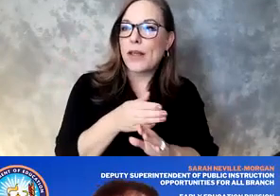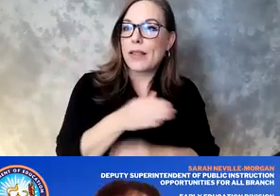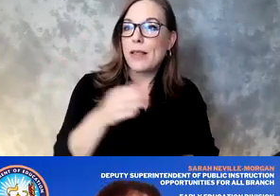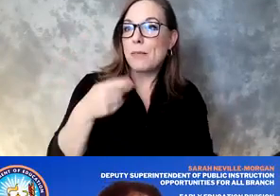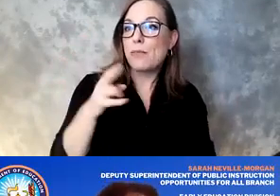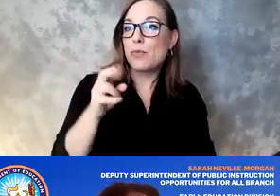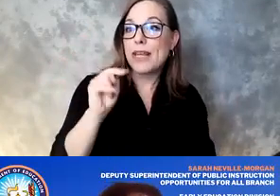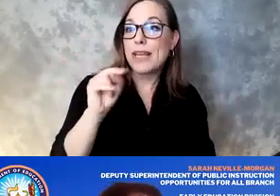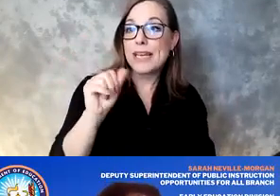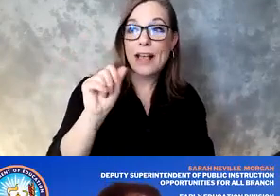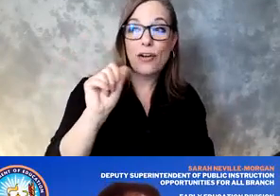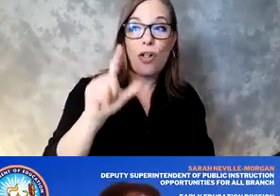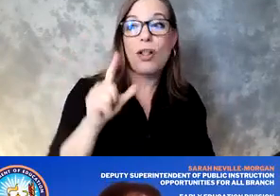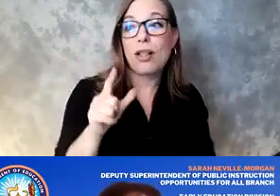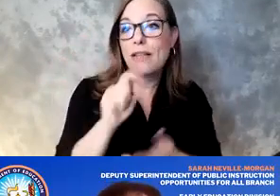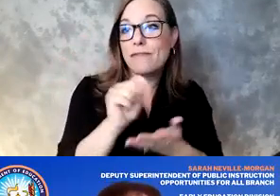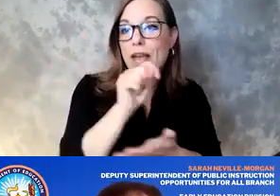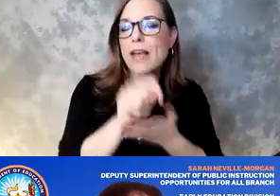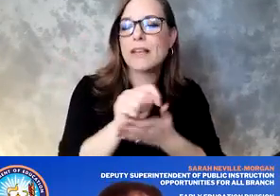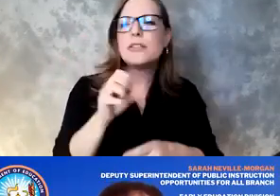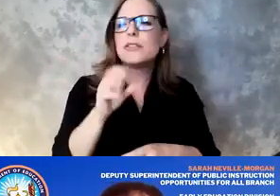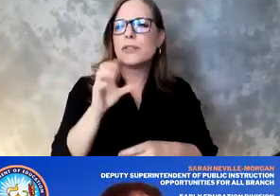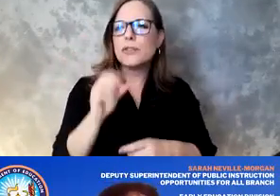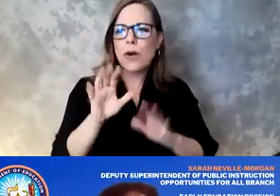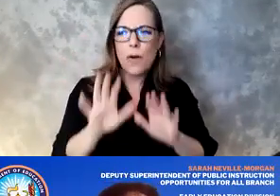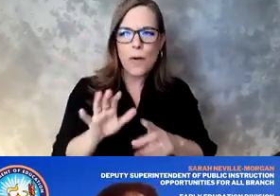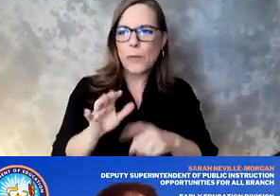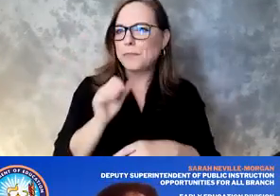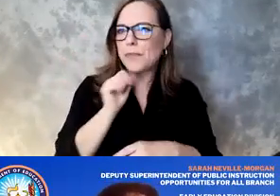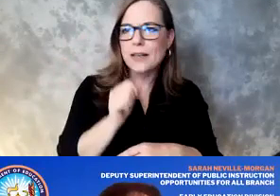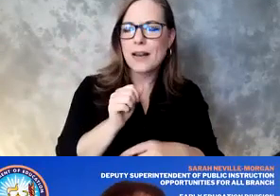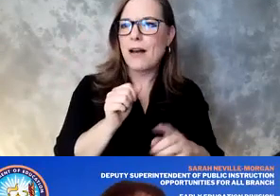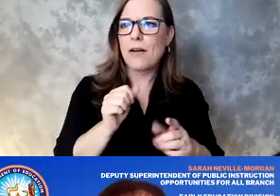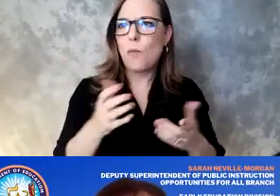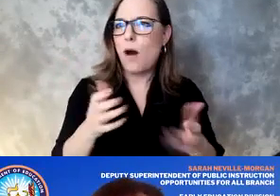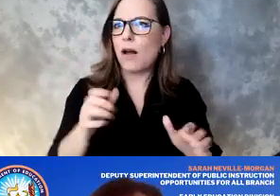So not wanting to discount that importance at all. And knowing that the grades after